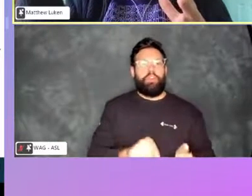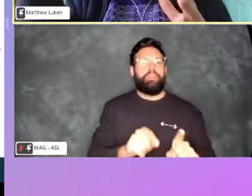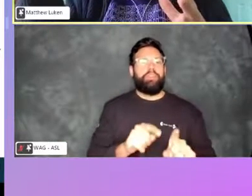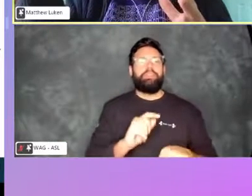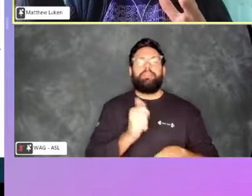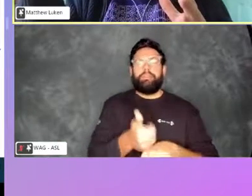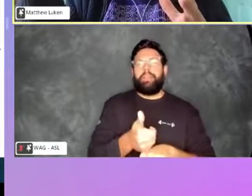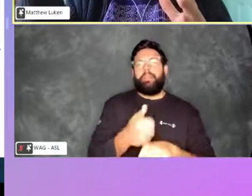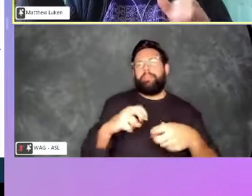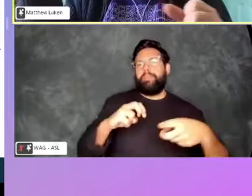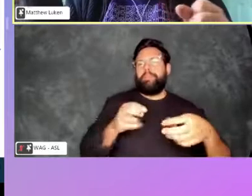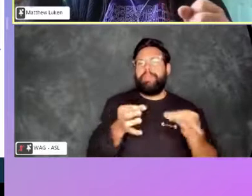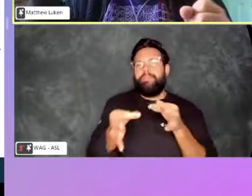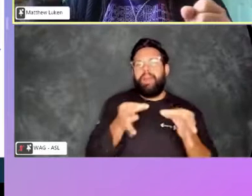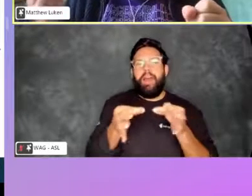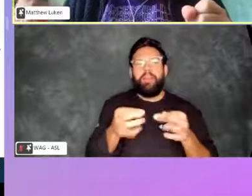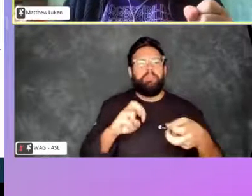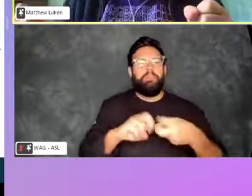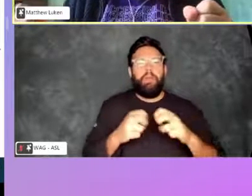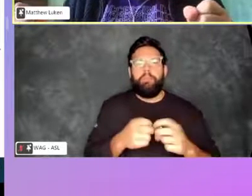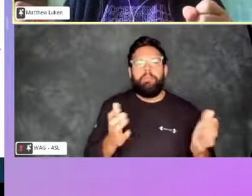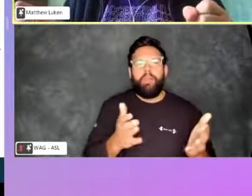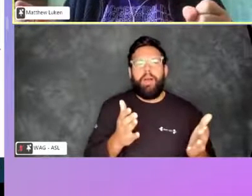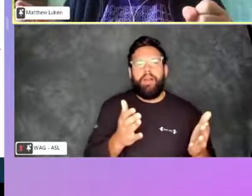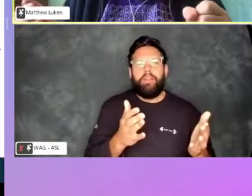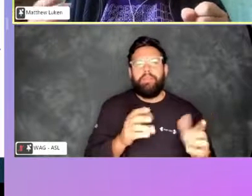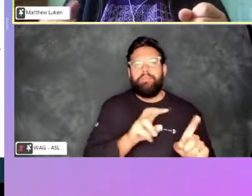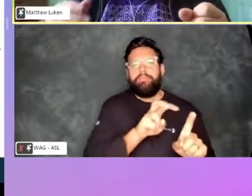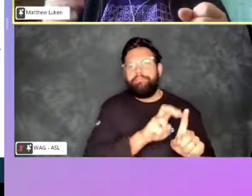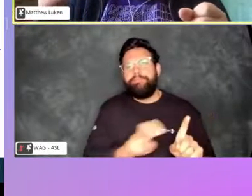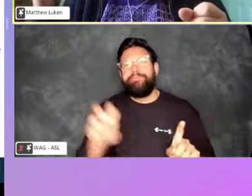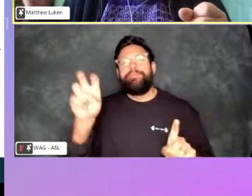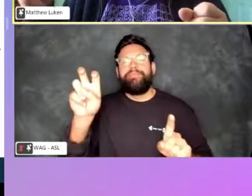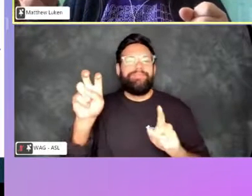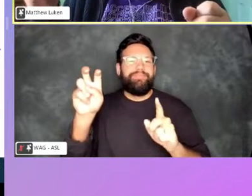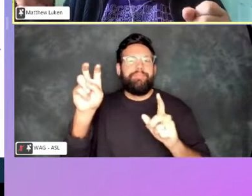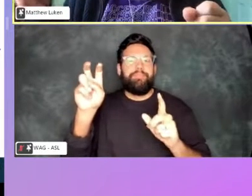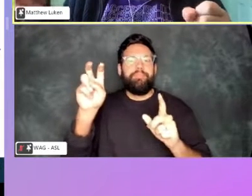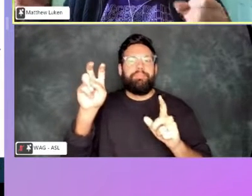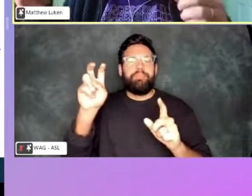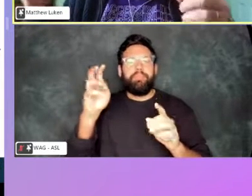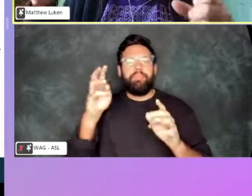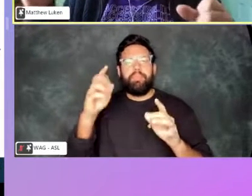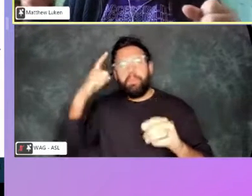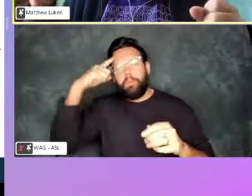where it is labeled define, and you want to define what the challenge is, and then go all the way up to the upper